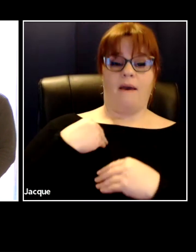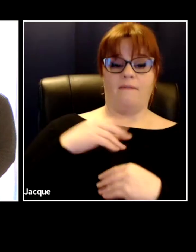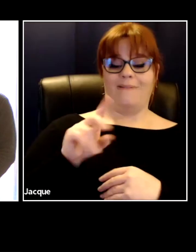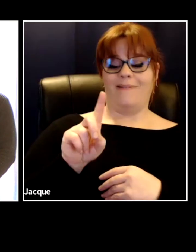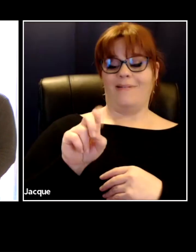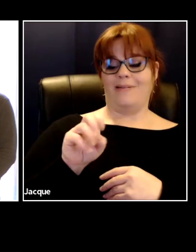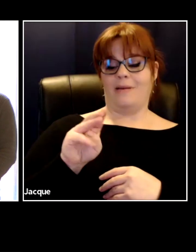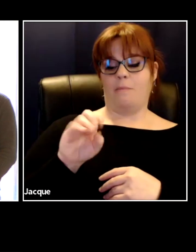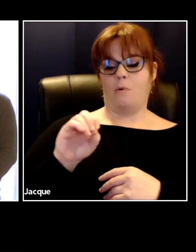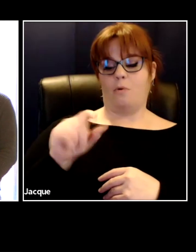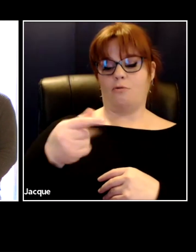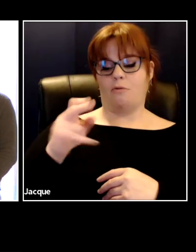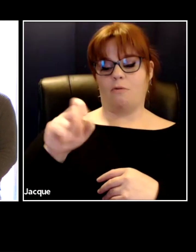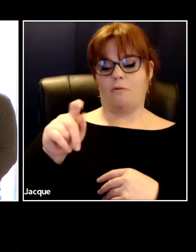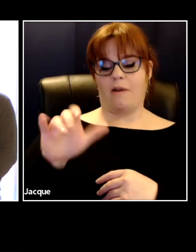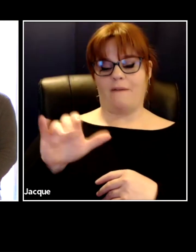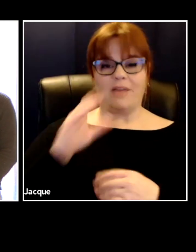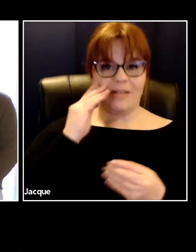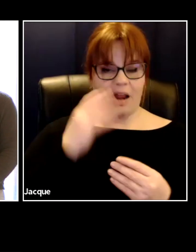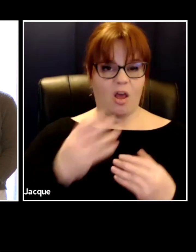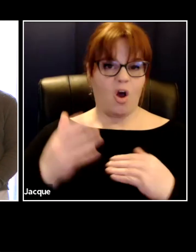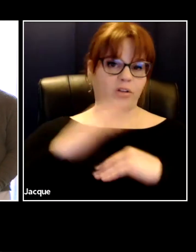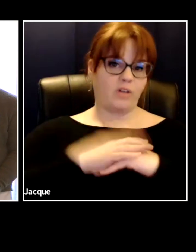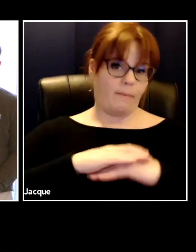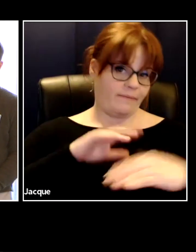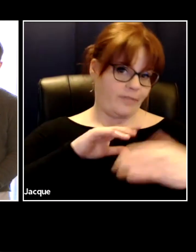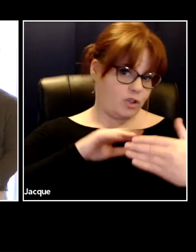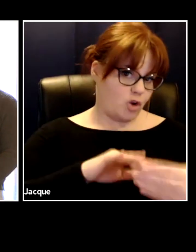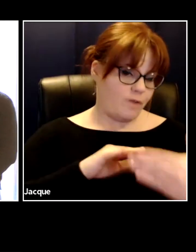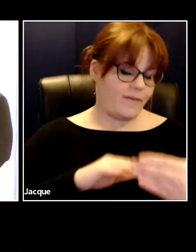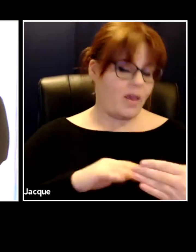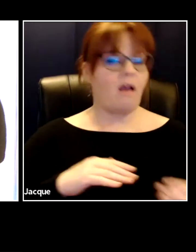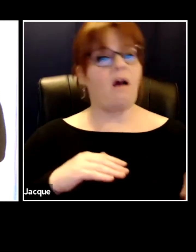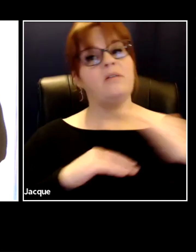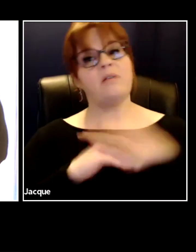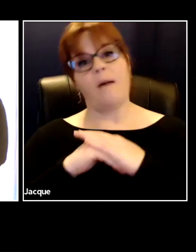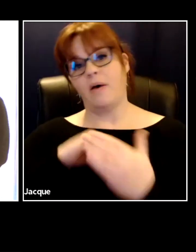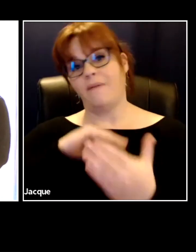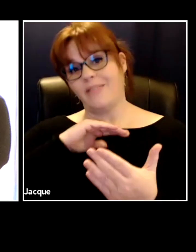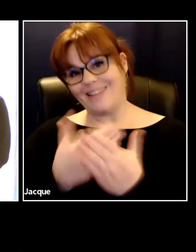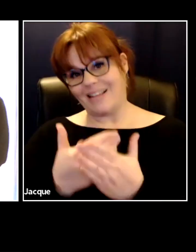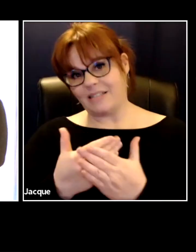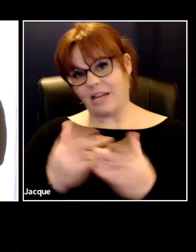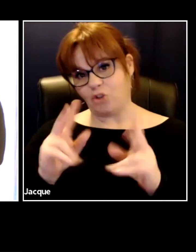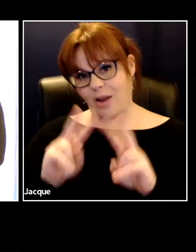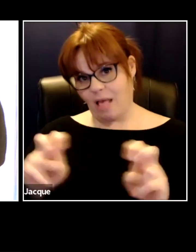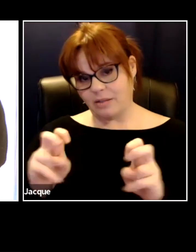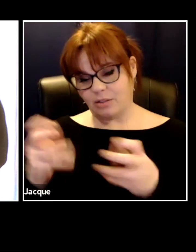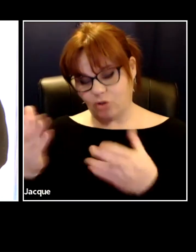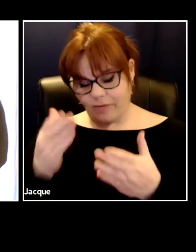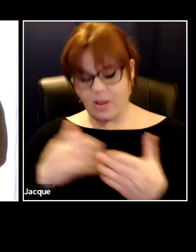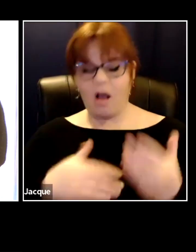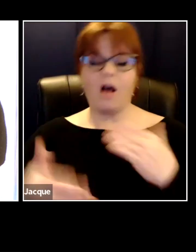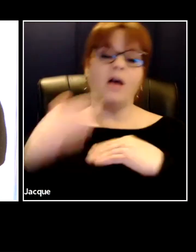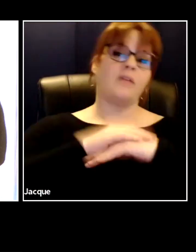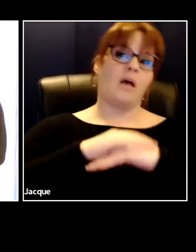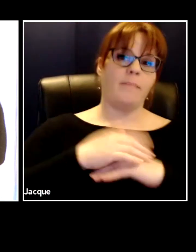Survey um on top of um that destination access analysis as well as incorporating um GTFS flex